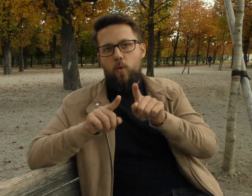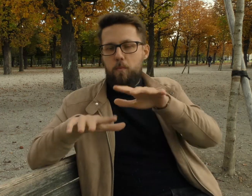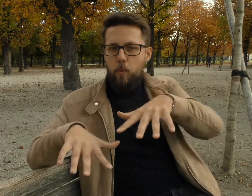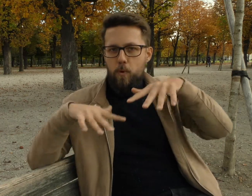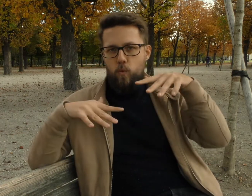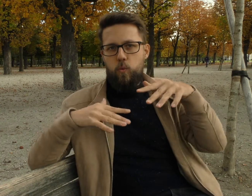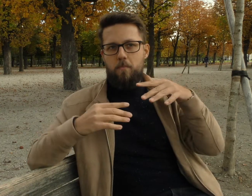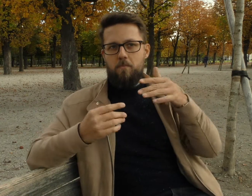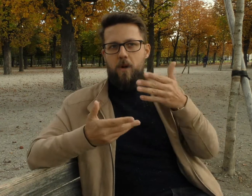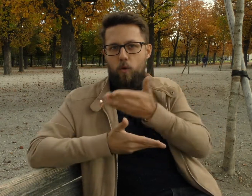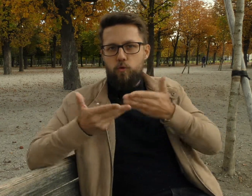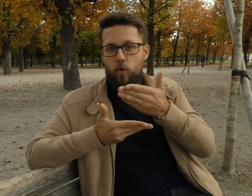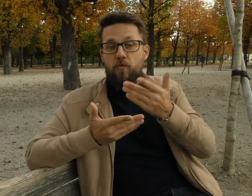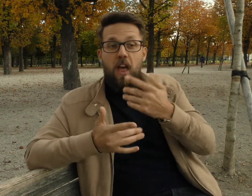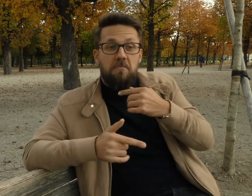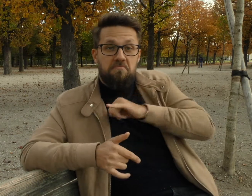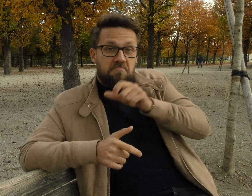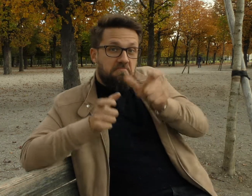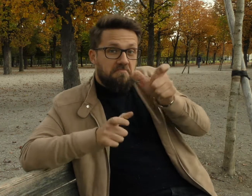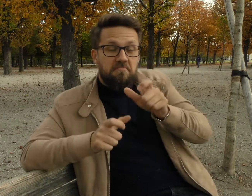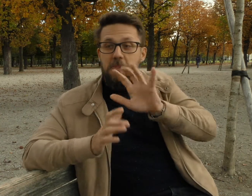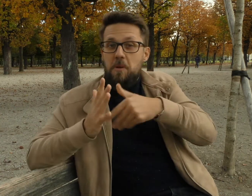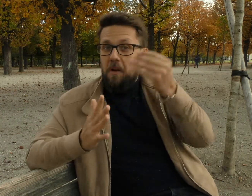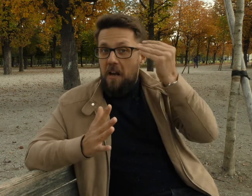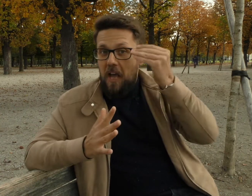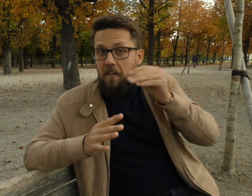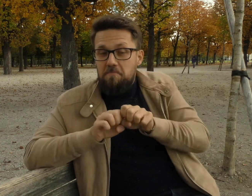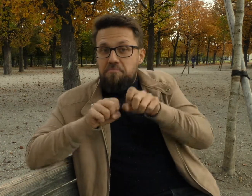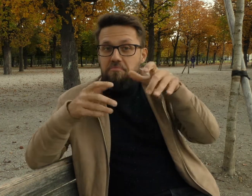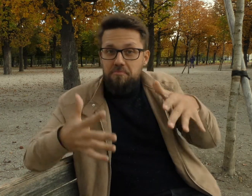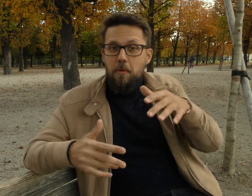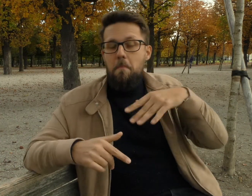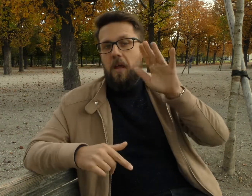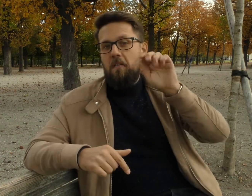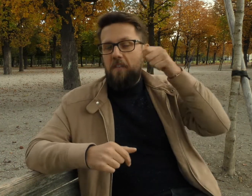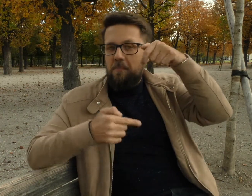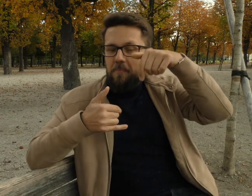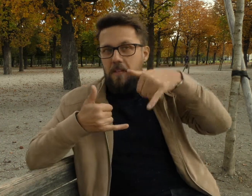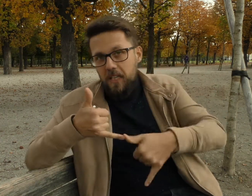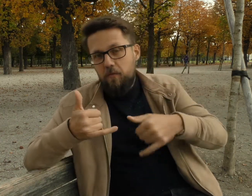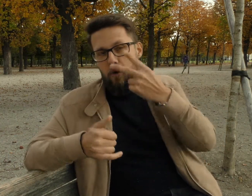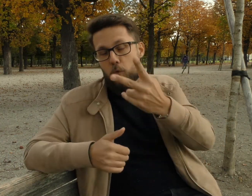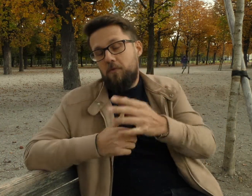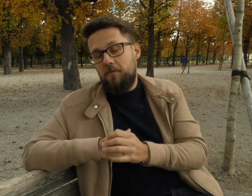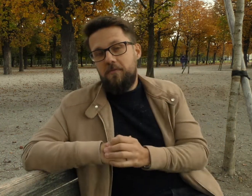and to have an exchange with the hearing audience, as well. Perhaps these people will then also be interested in learning sign language, Then they can experience the film in all its facets.